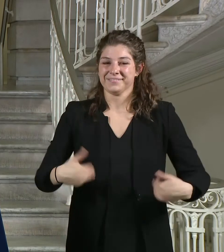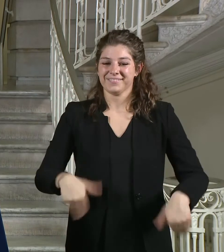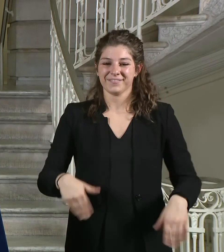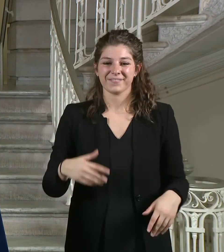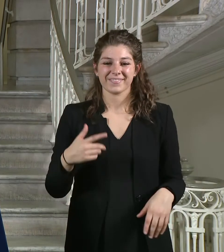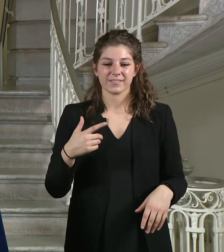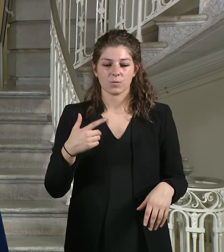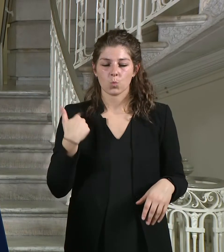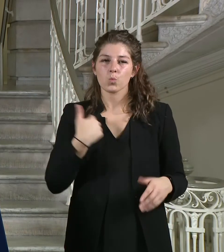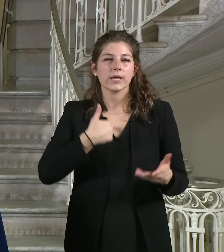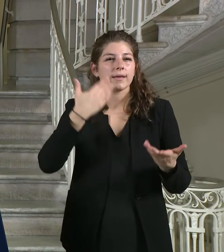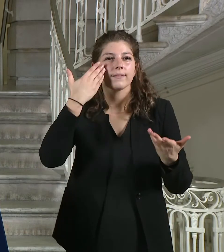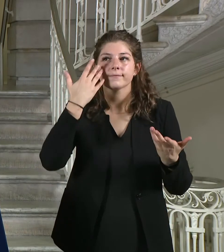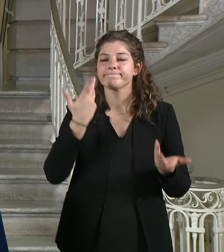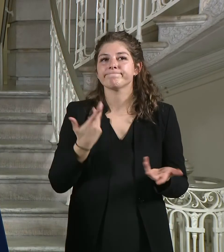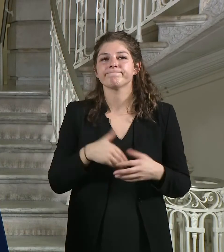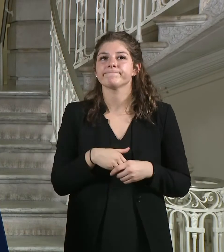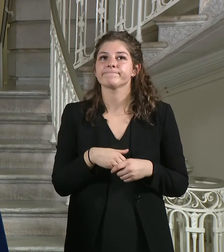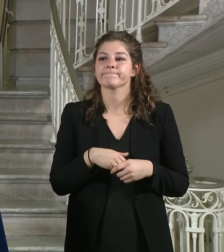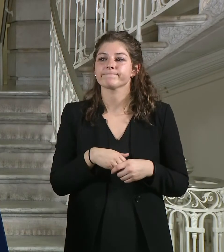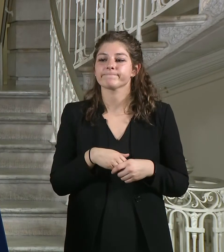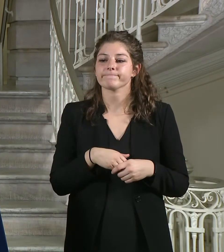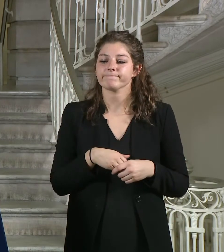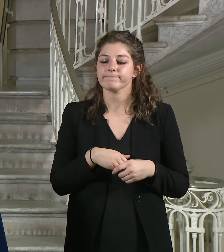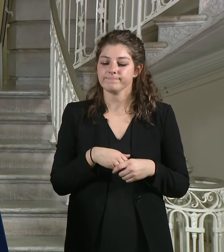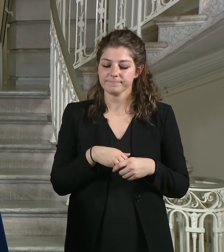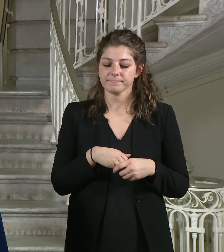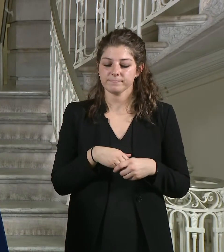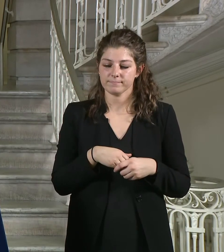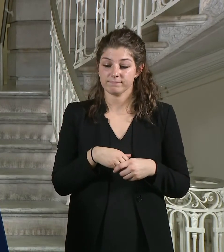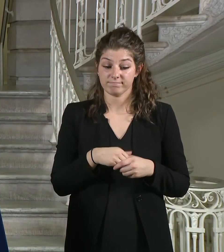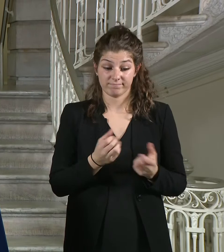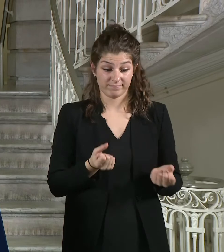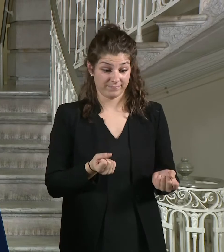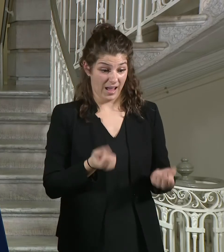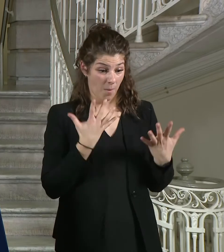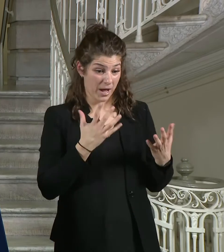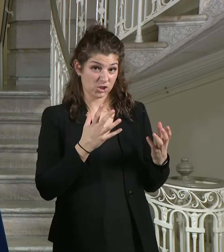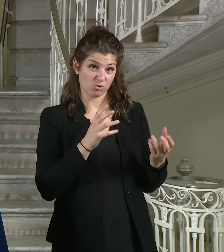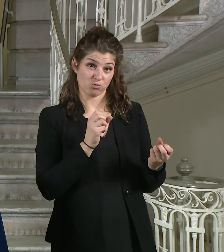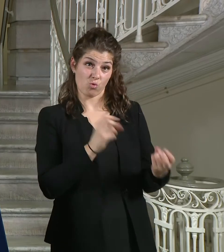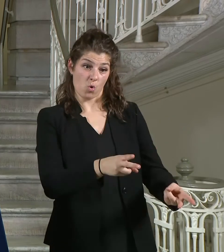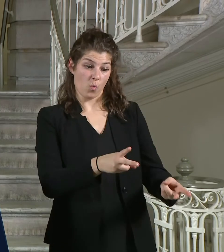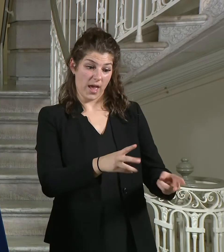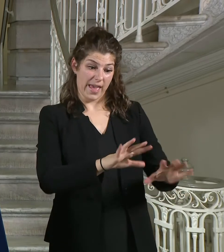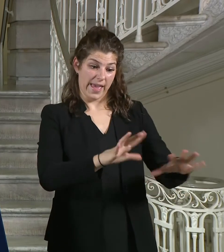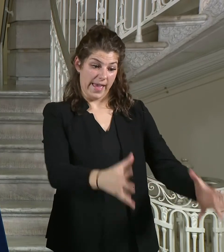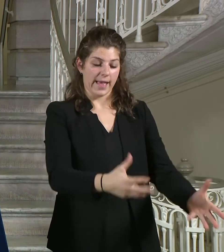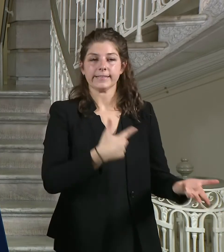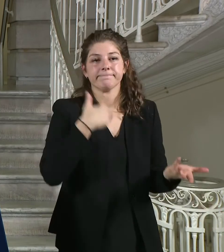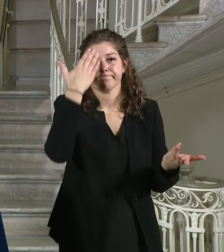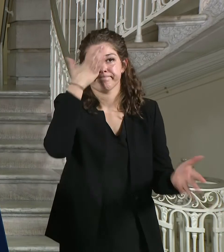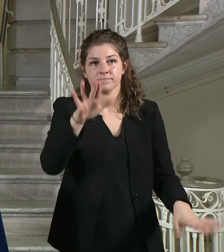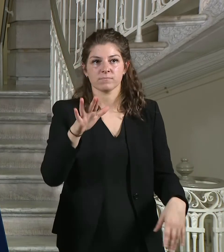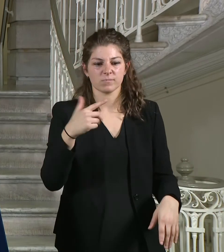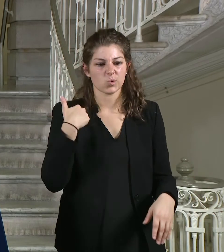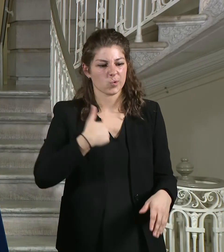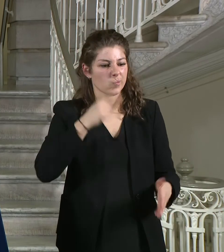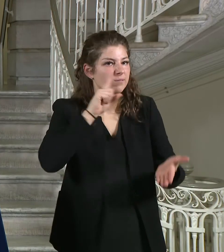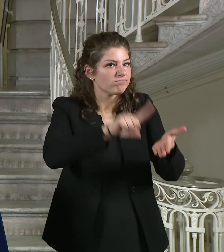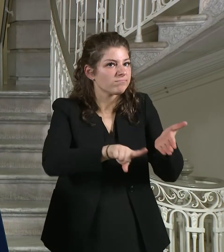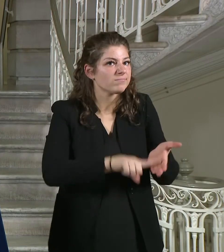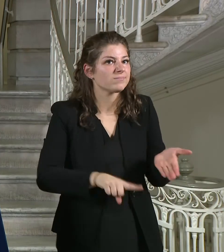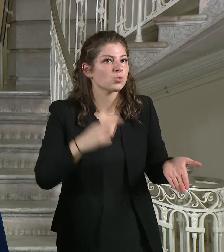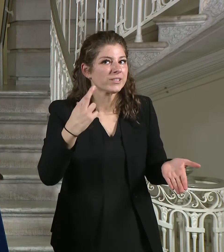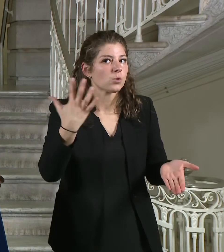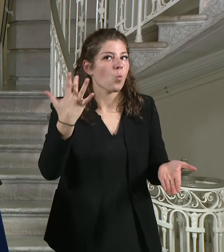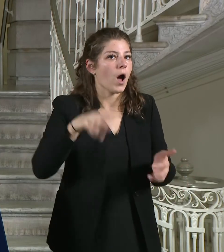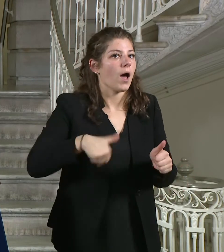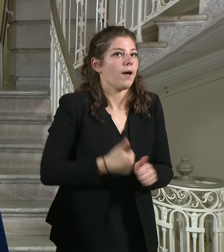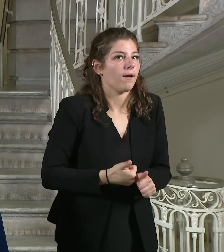DON'T KNOW HOW